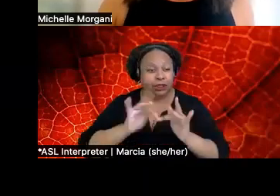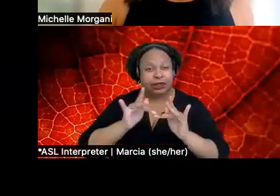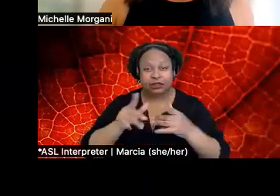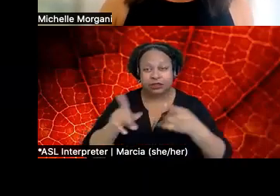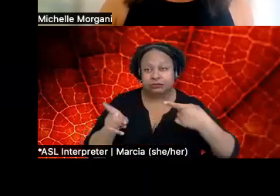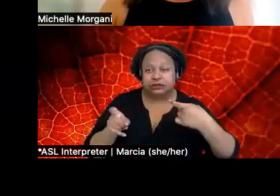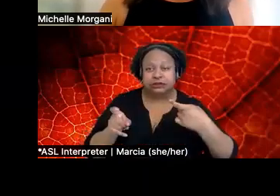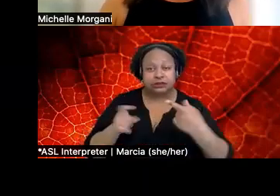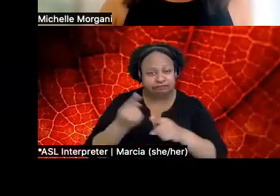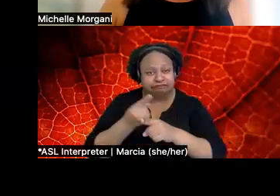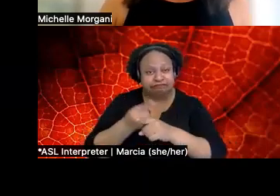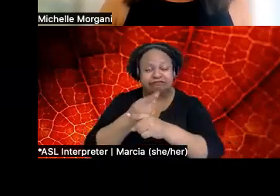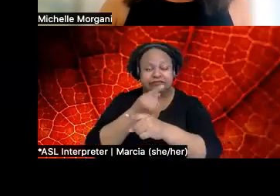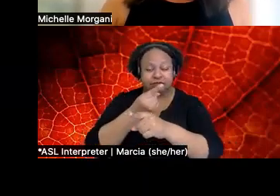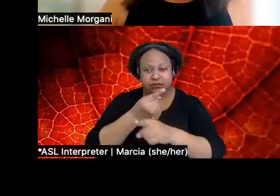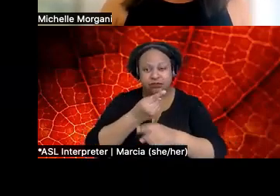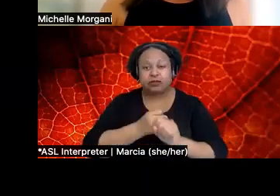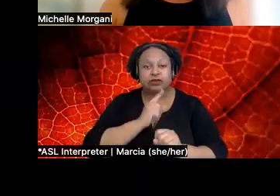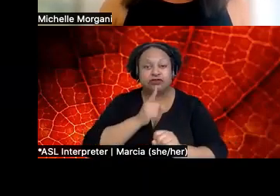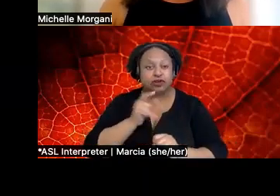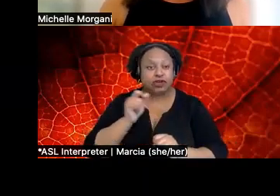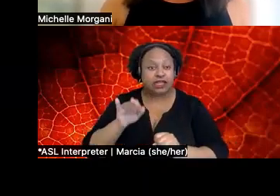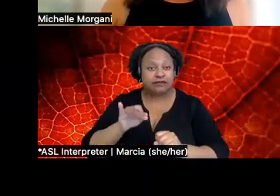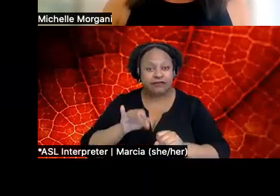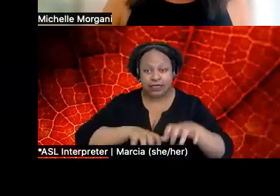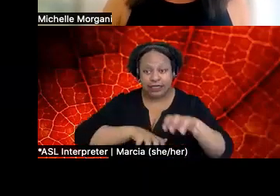because we want to make sure that if there are captions that are occurring,